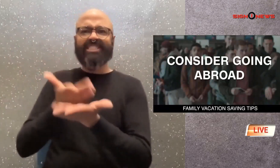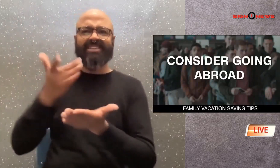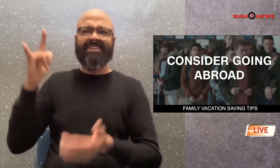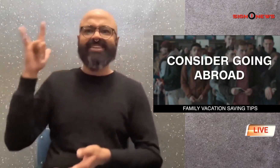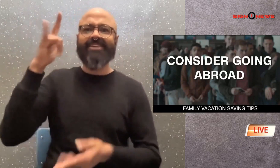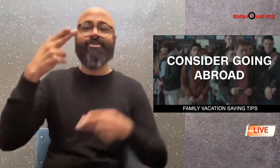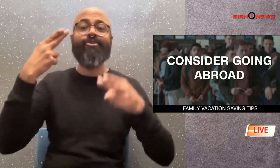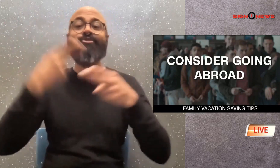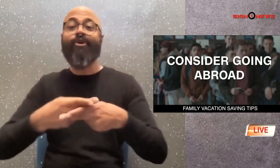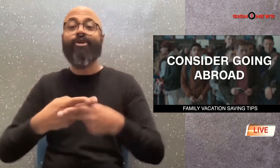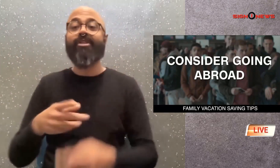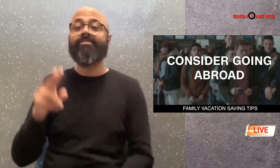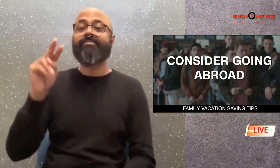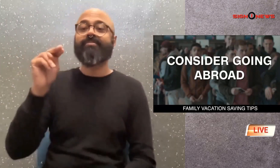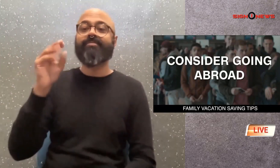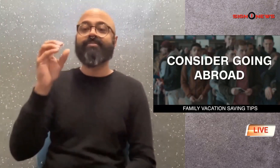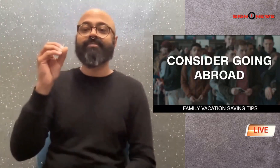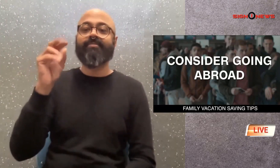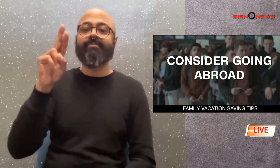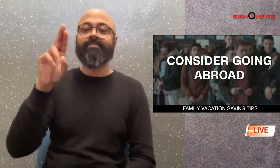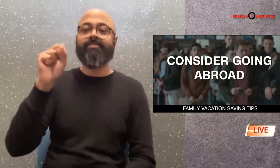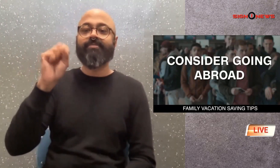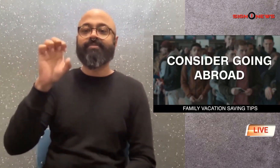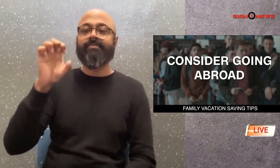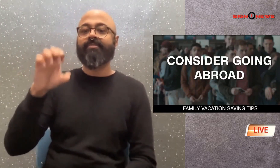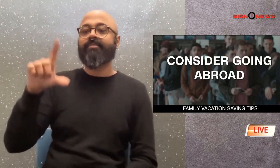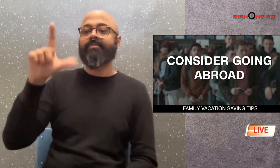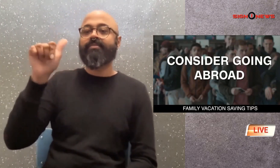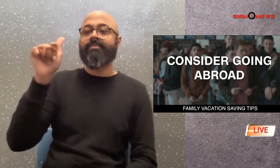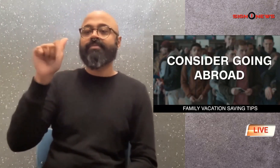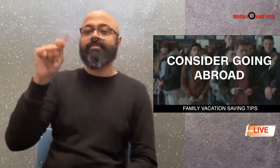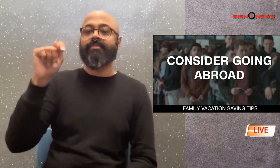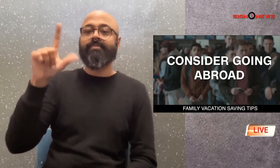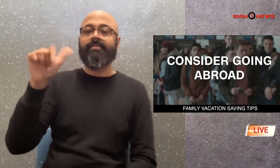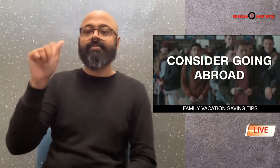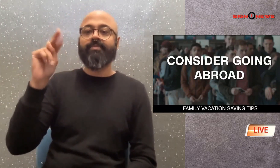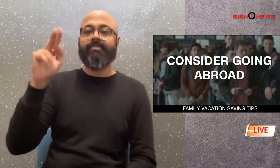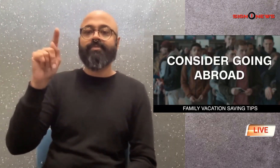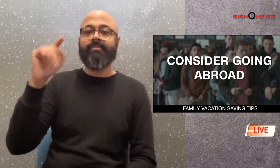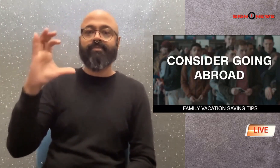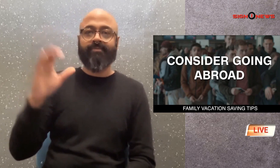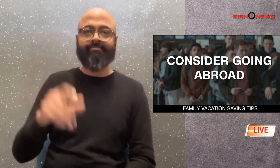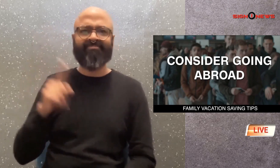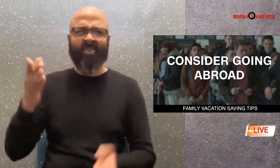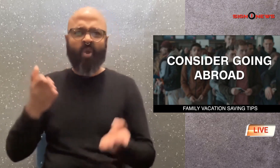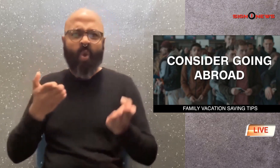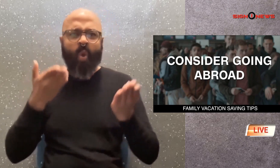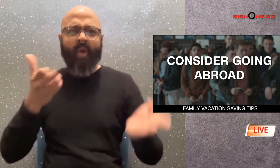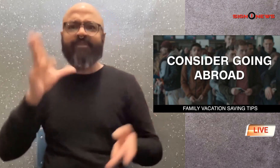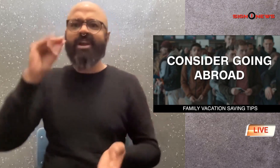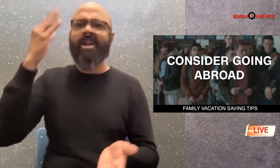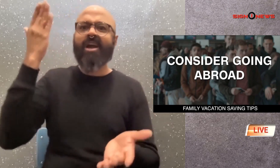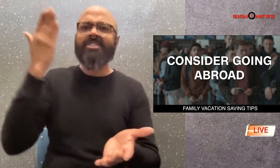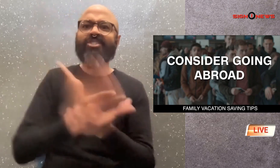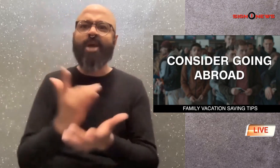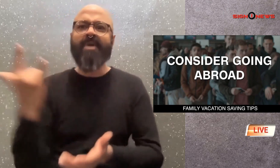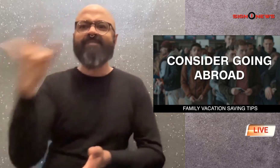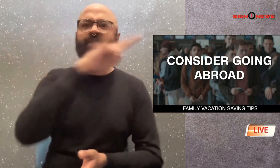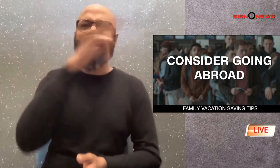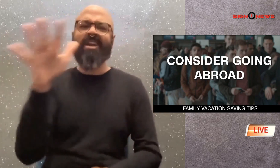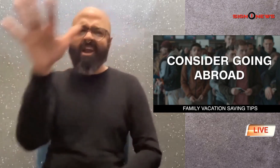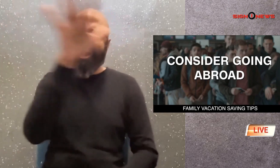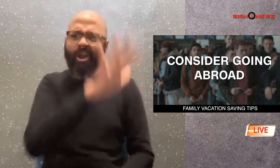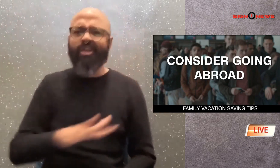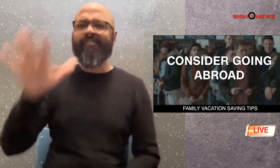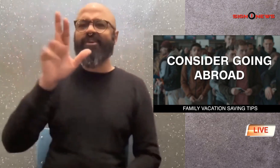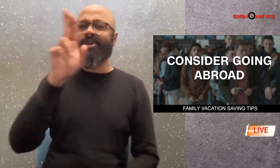has a new budget airline called Norse Atlantic and it is offering nonstop flights from all